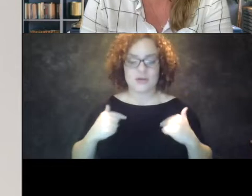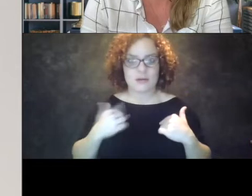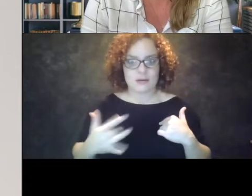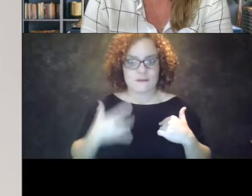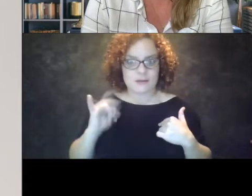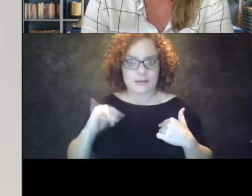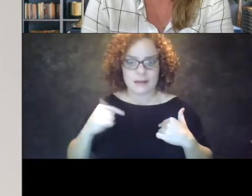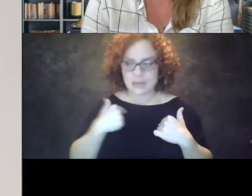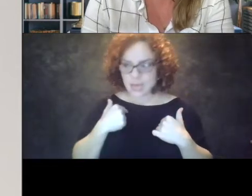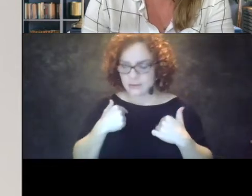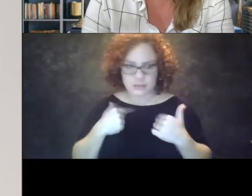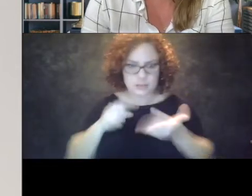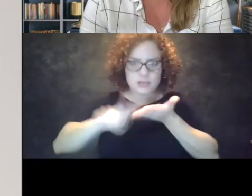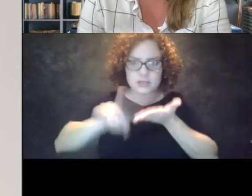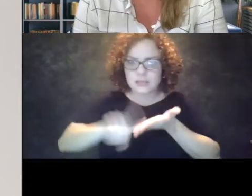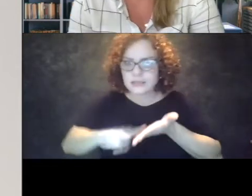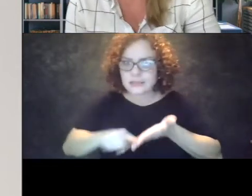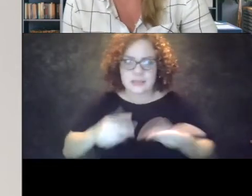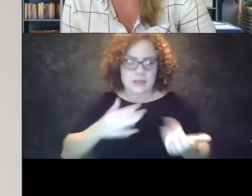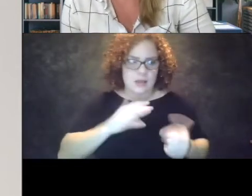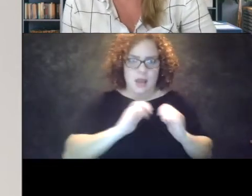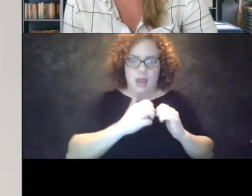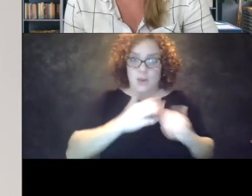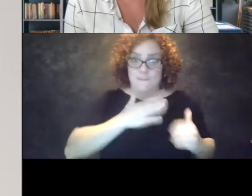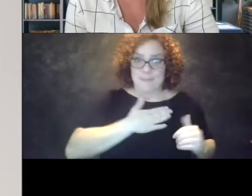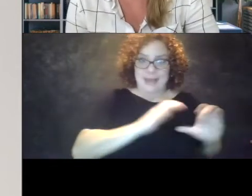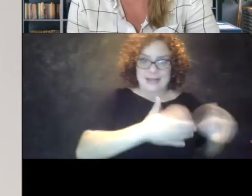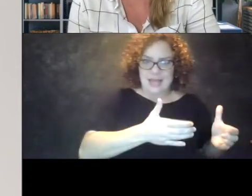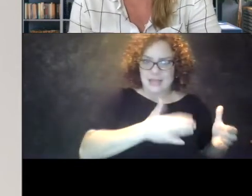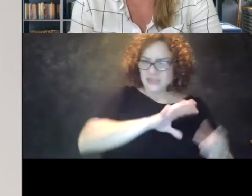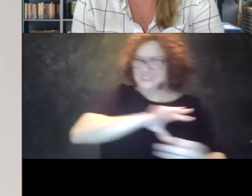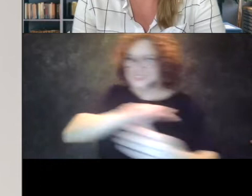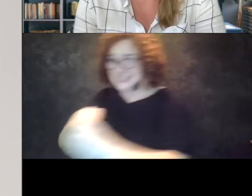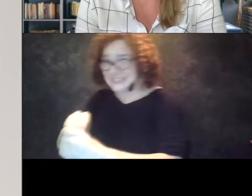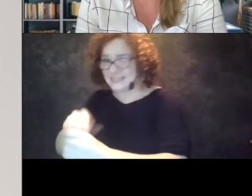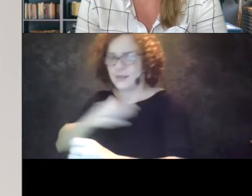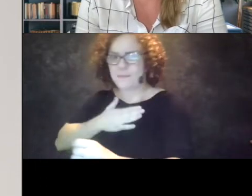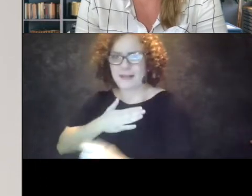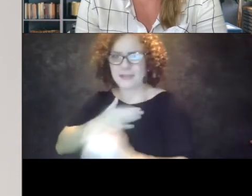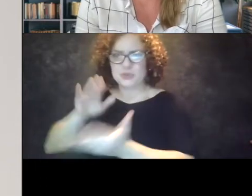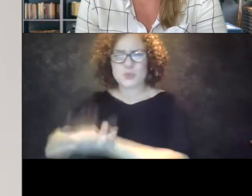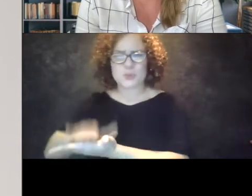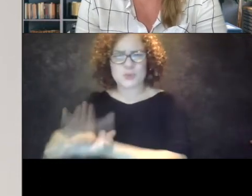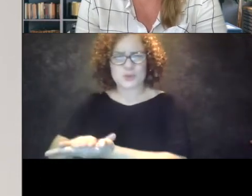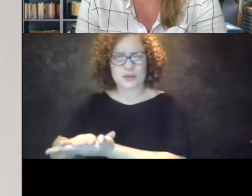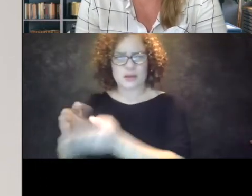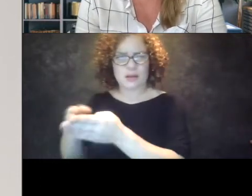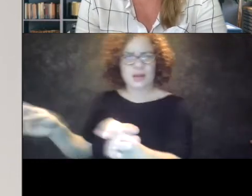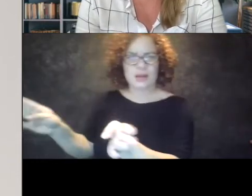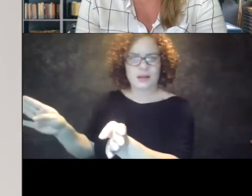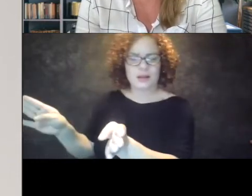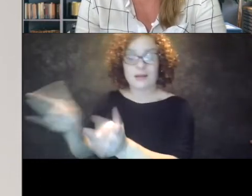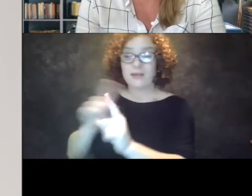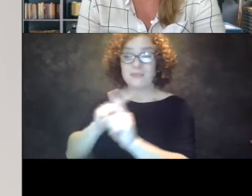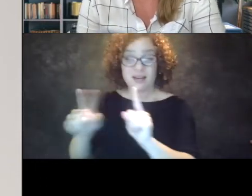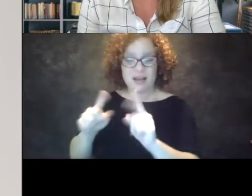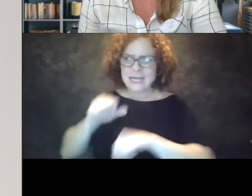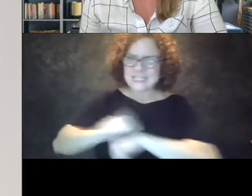ways for my class to be included in my school. But after a couple of years, everyone really